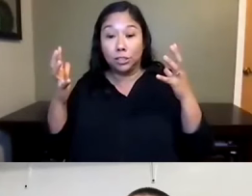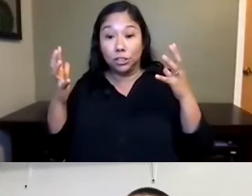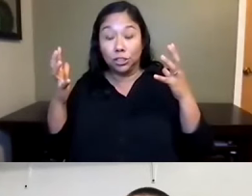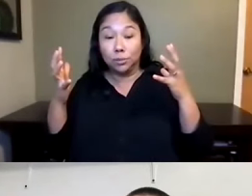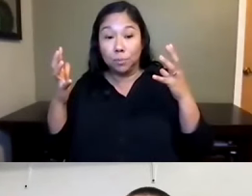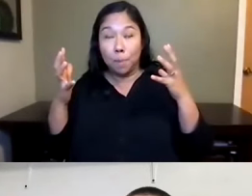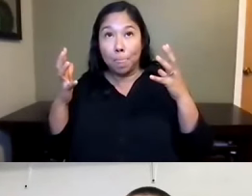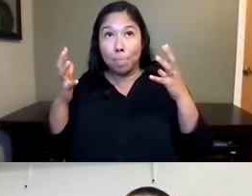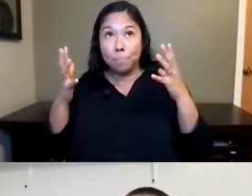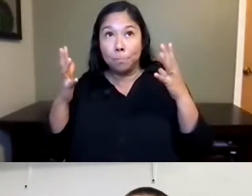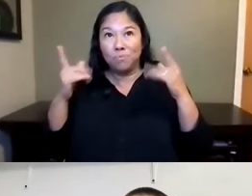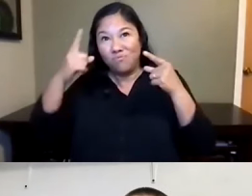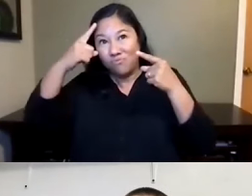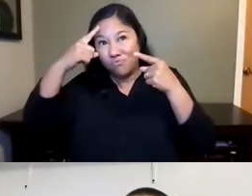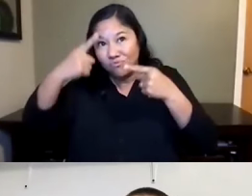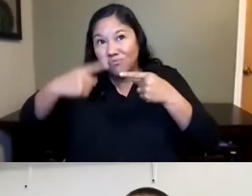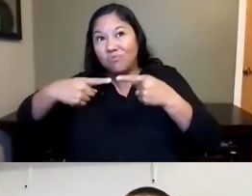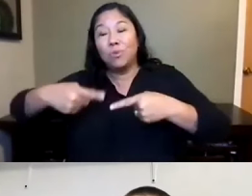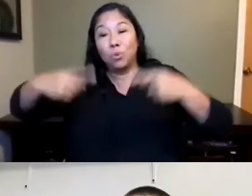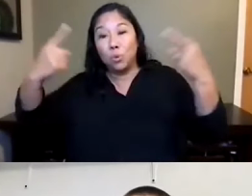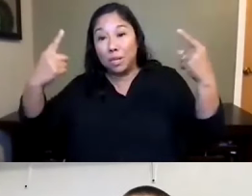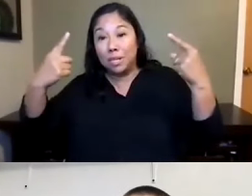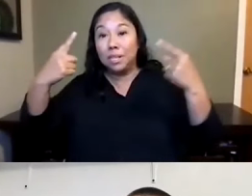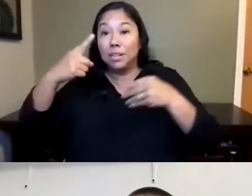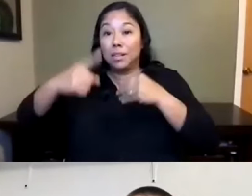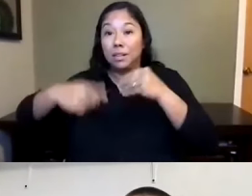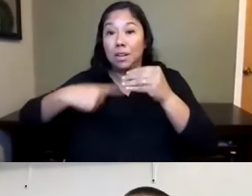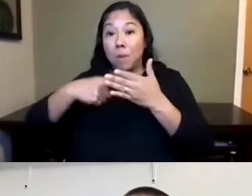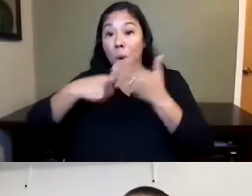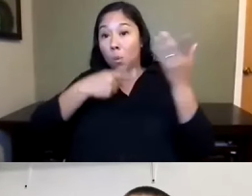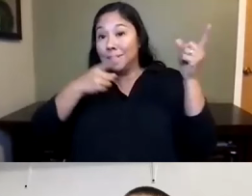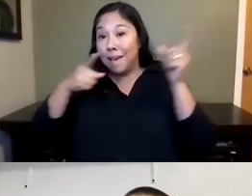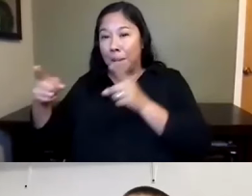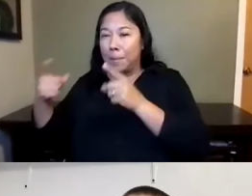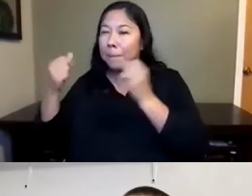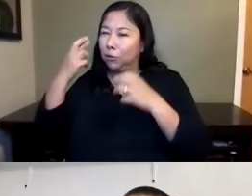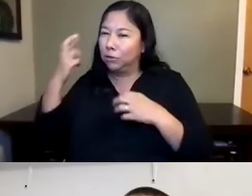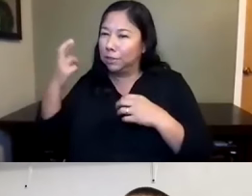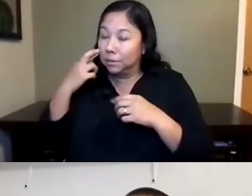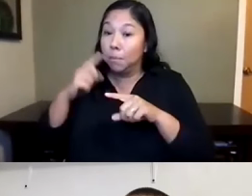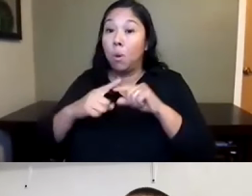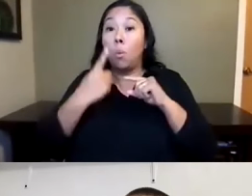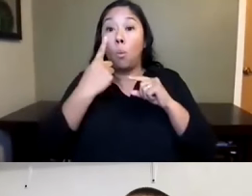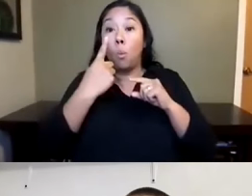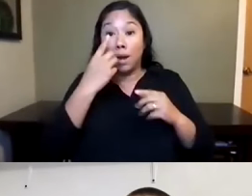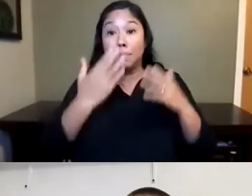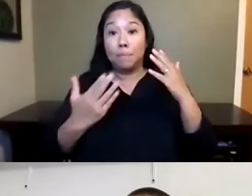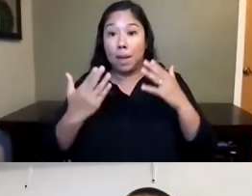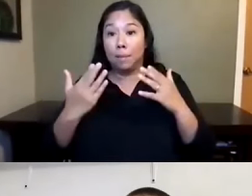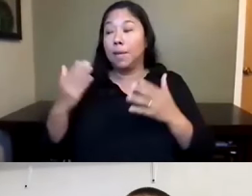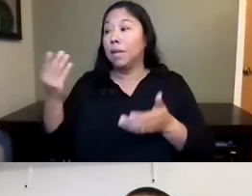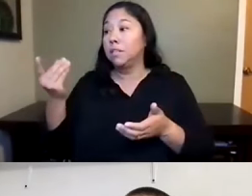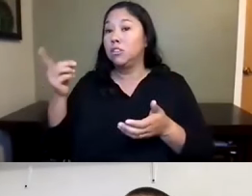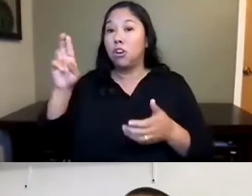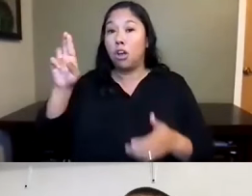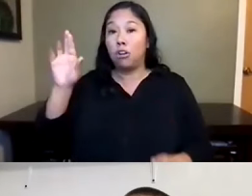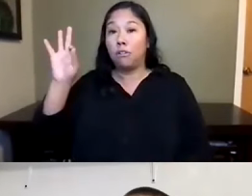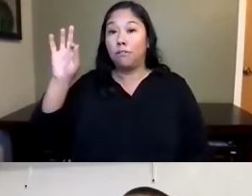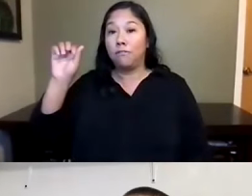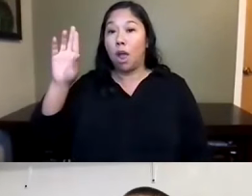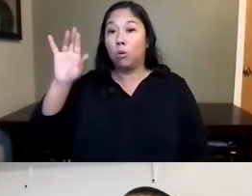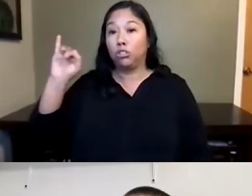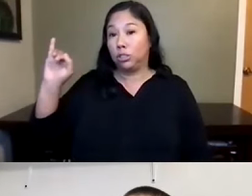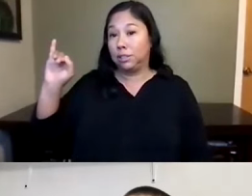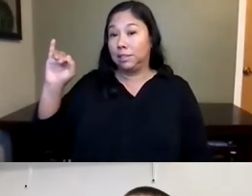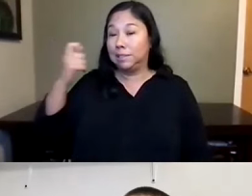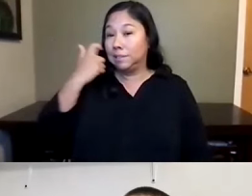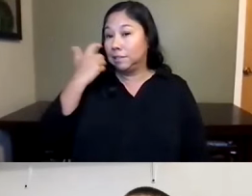disagreement on what is happening; one of them might be, as suggested by Dr Fauci, is that